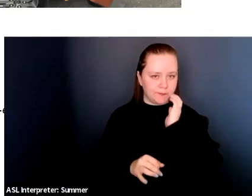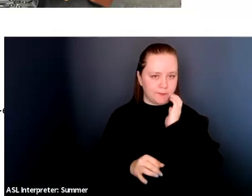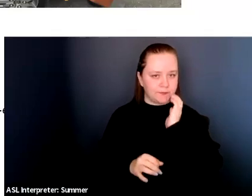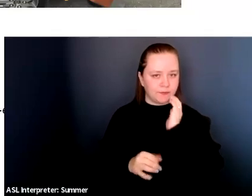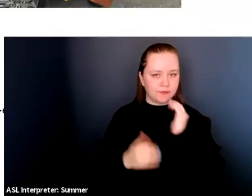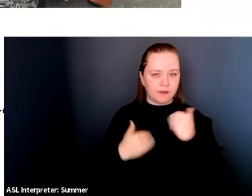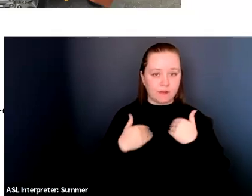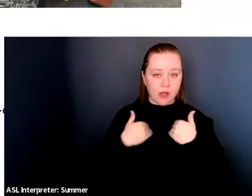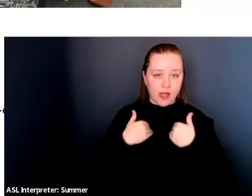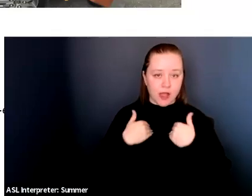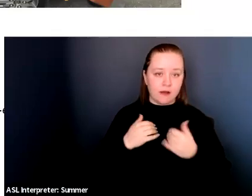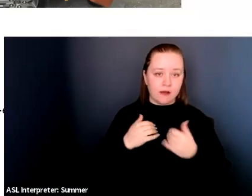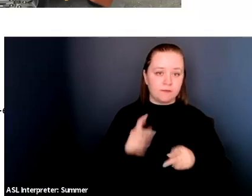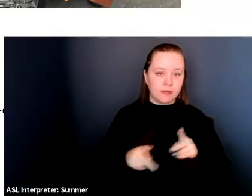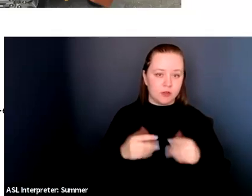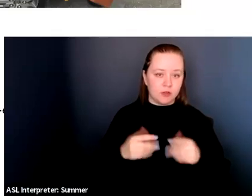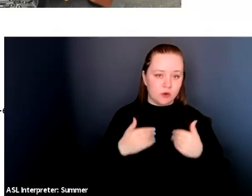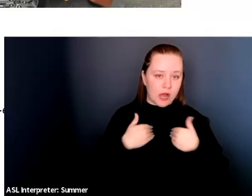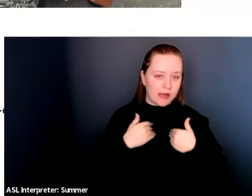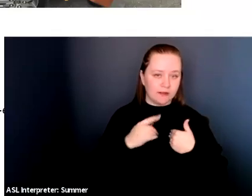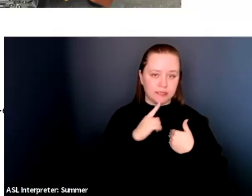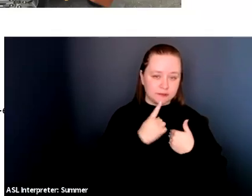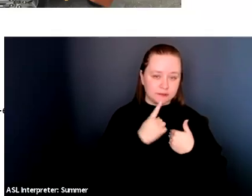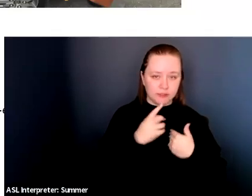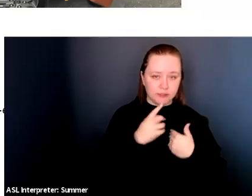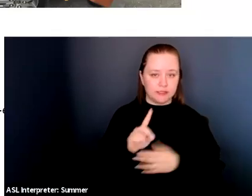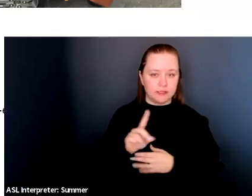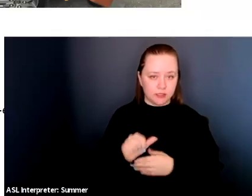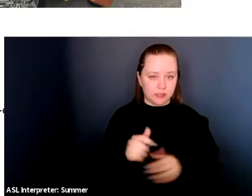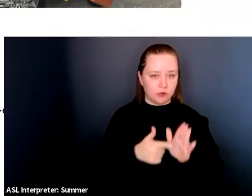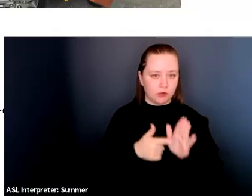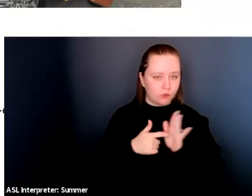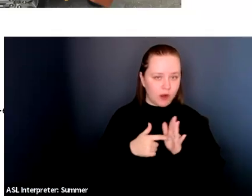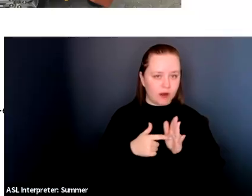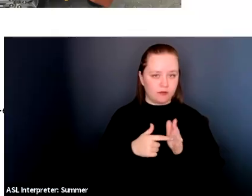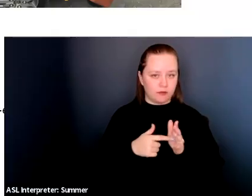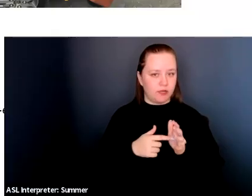requiring significant spinal accommodation, so many people may